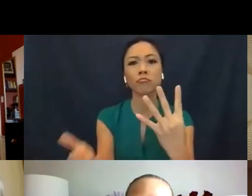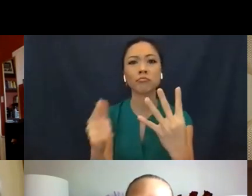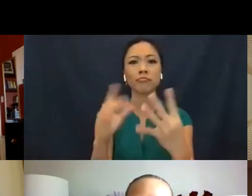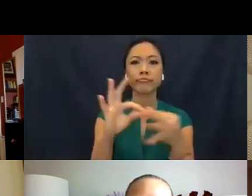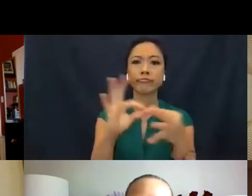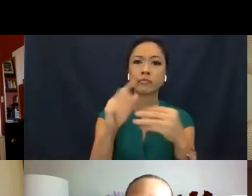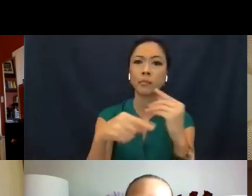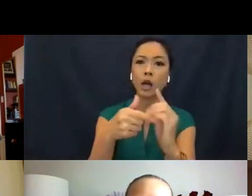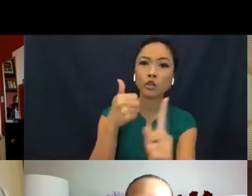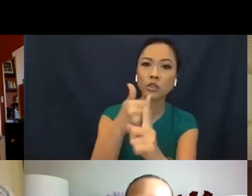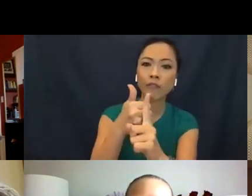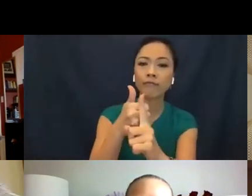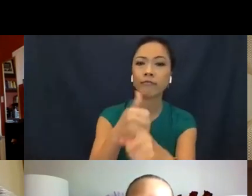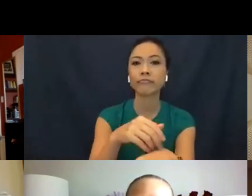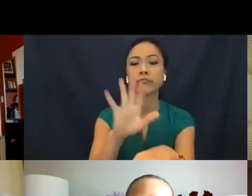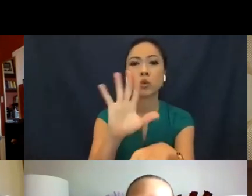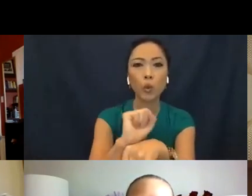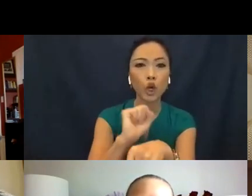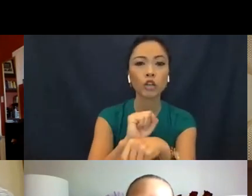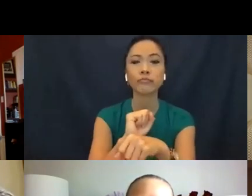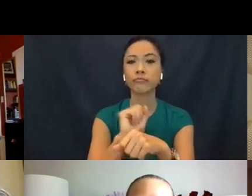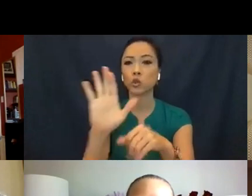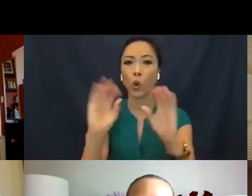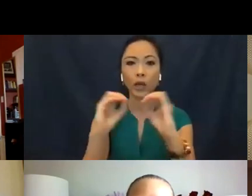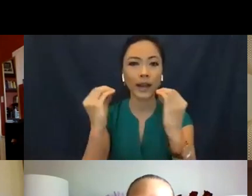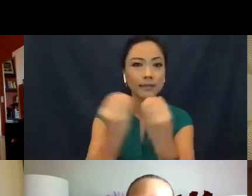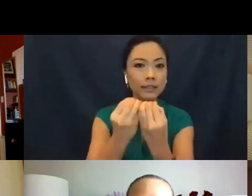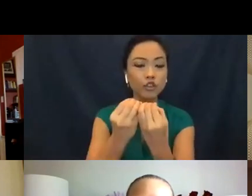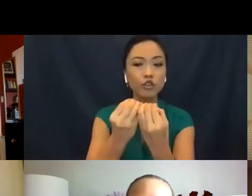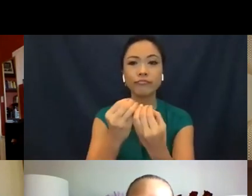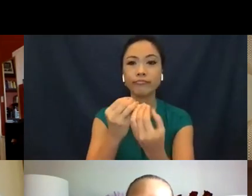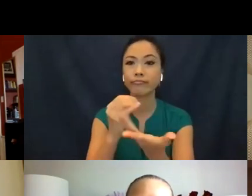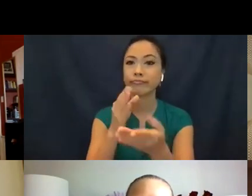if that is what you do, and yeah, I think just deep introduction,